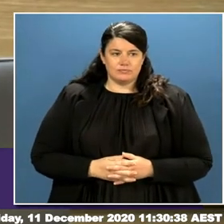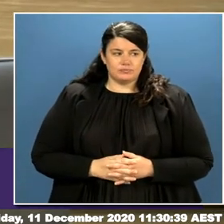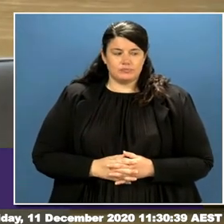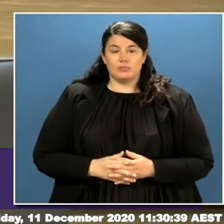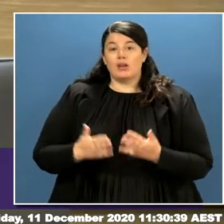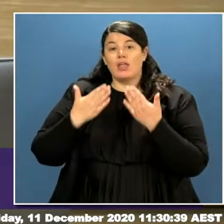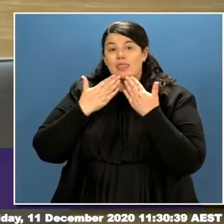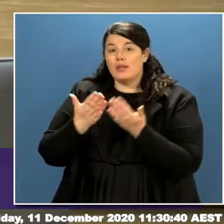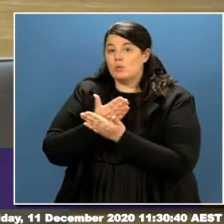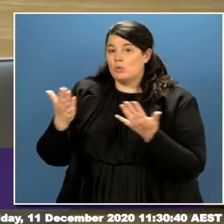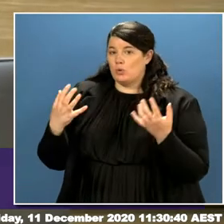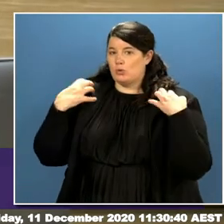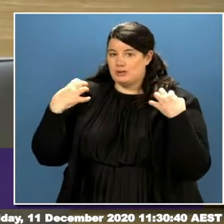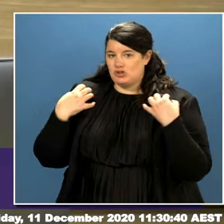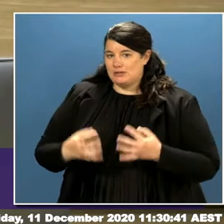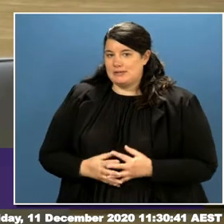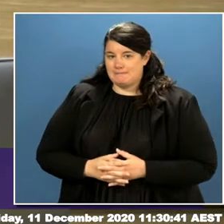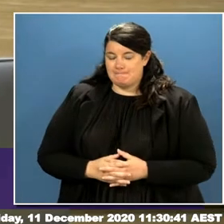Thank you, Commissioners. Thank you.